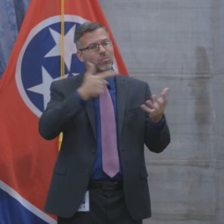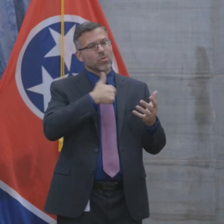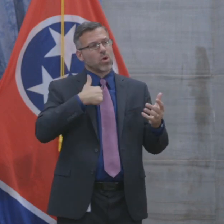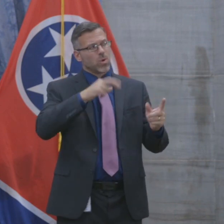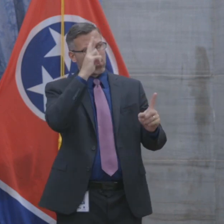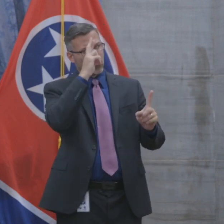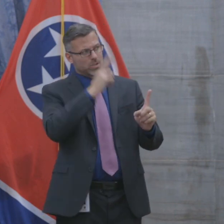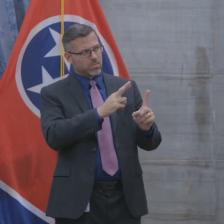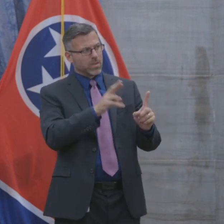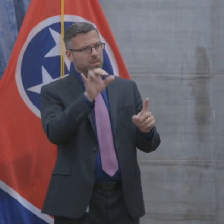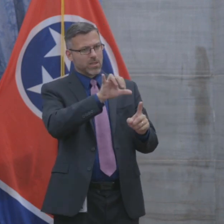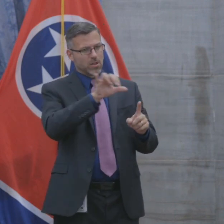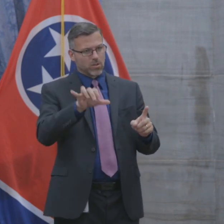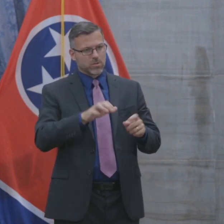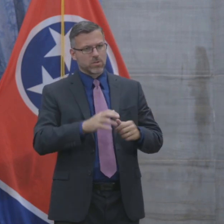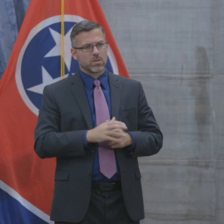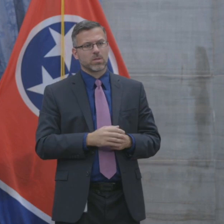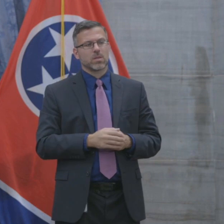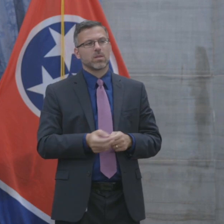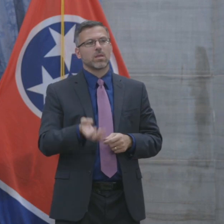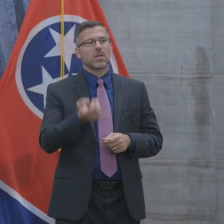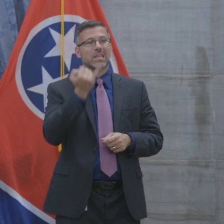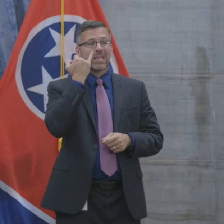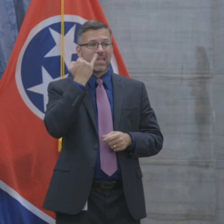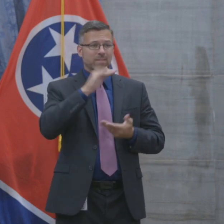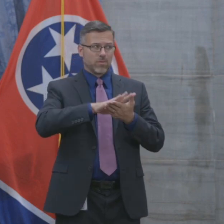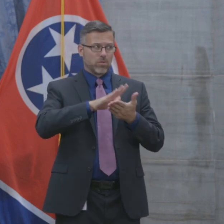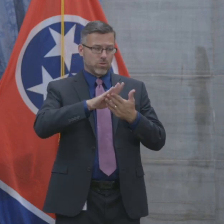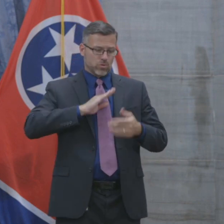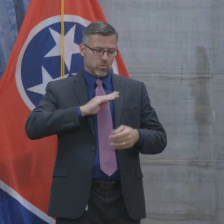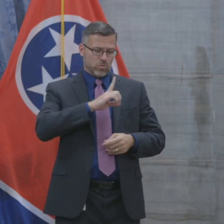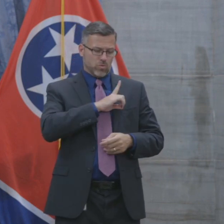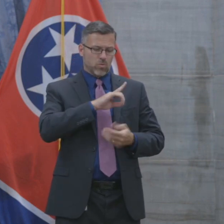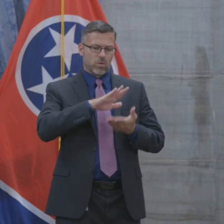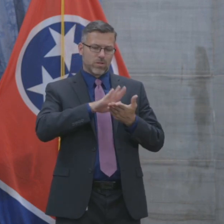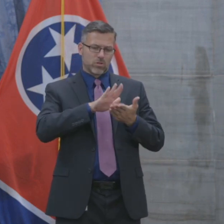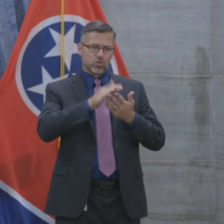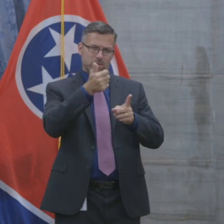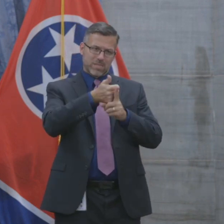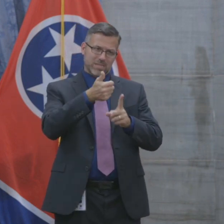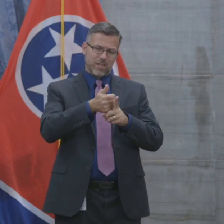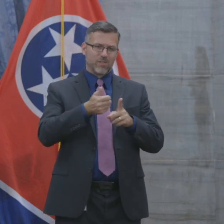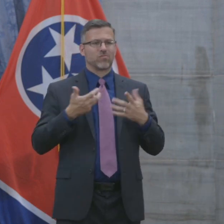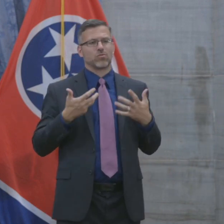disclose. Commissioner Schwinn may have additional detail on that. REPORTER: I guess I wanted to press just to make sure my question is answered. In terms